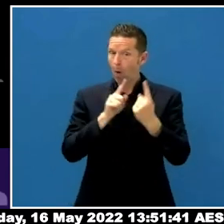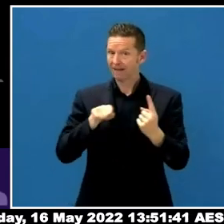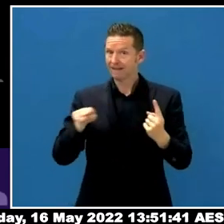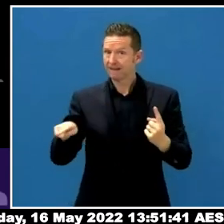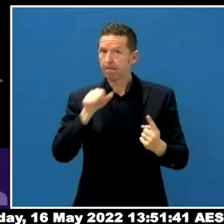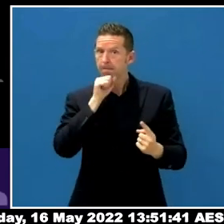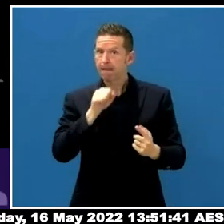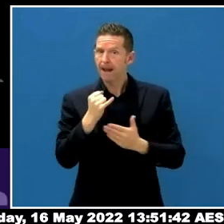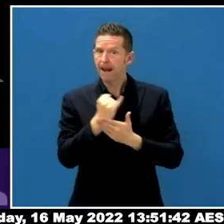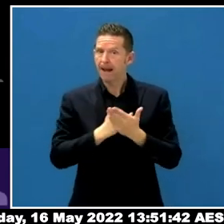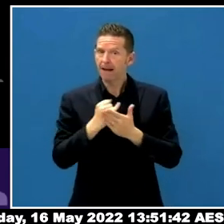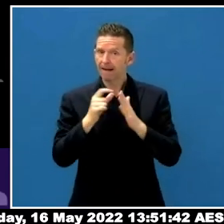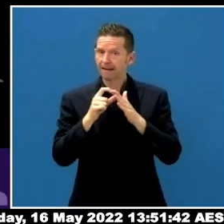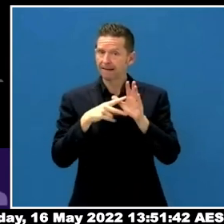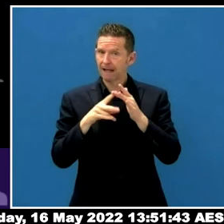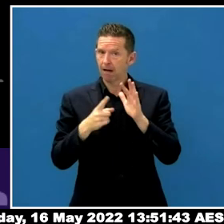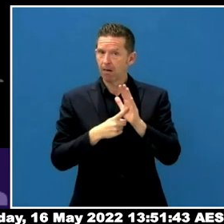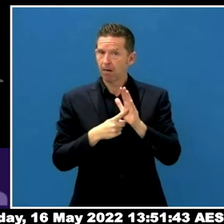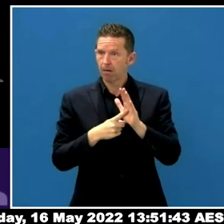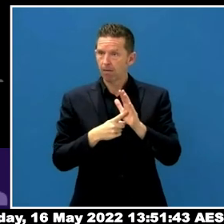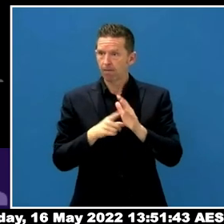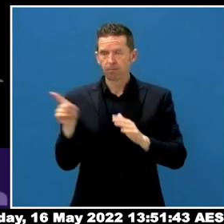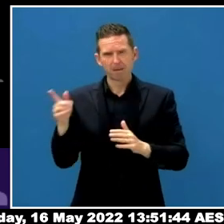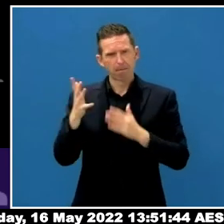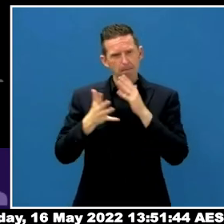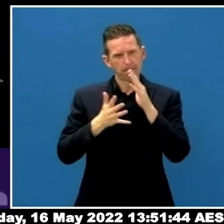Yes. MR FOGARTY: And 2020. Yes, that's correct.